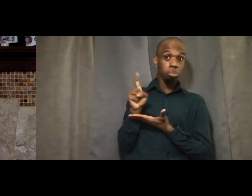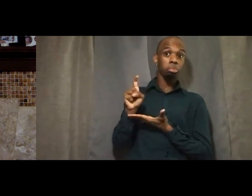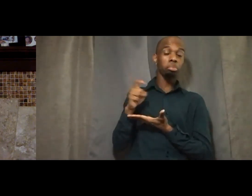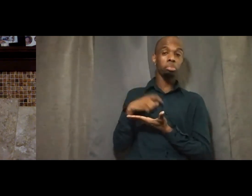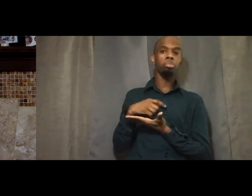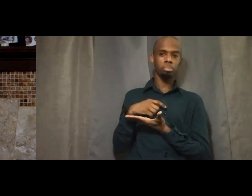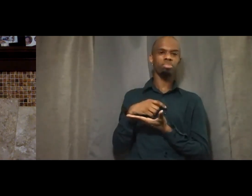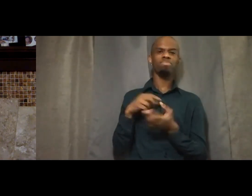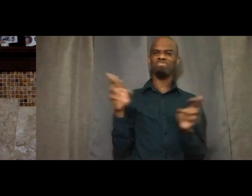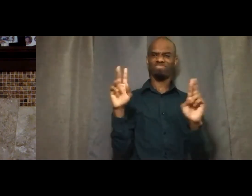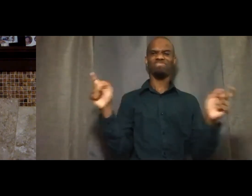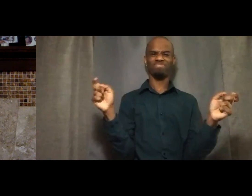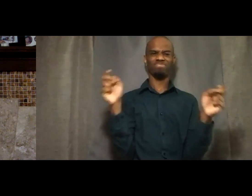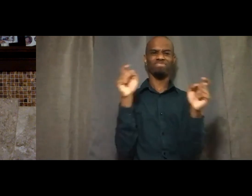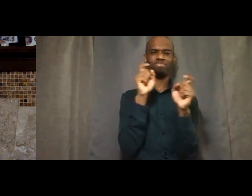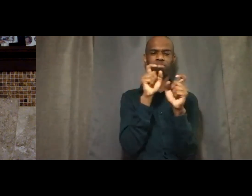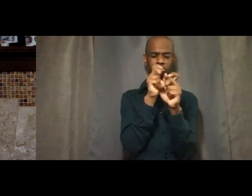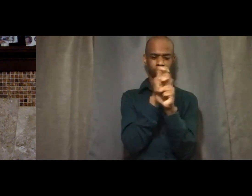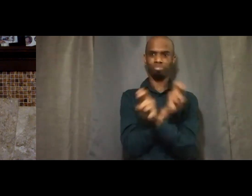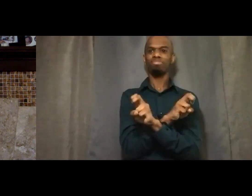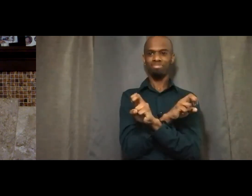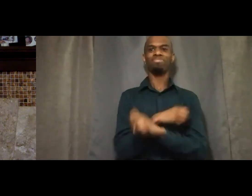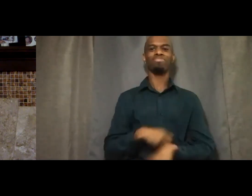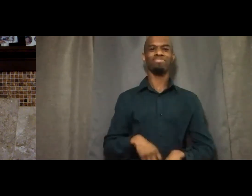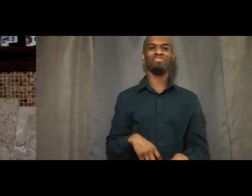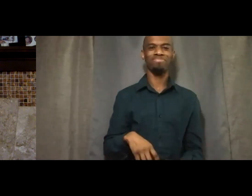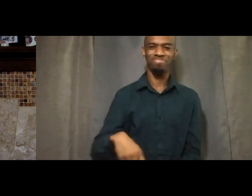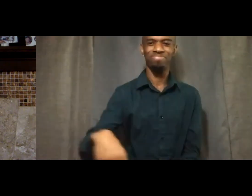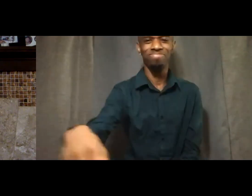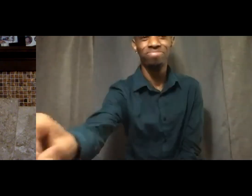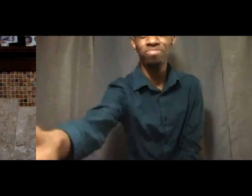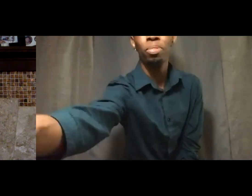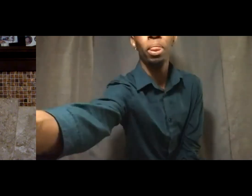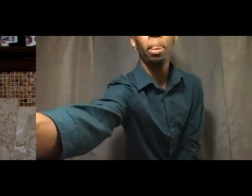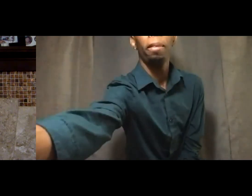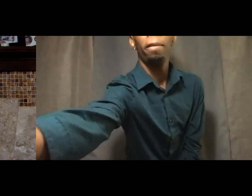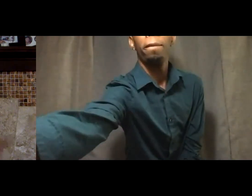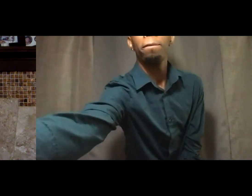If you have Starbucks that you don't need to buy, where are you donating that $10 to, right.